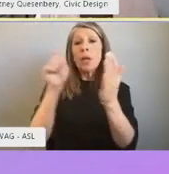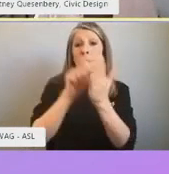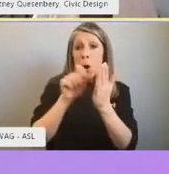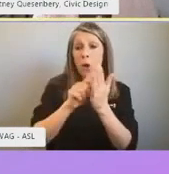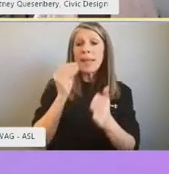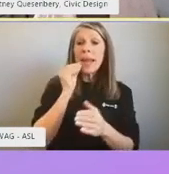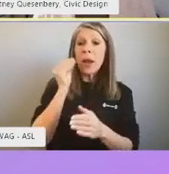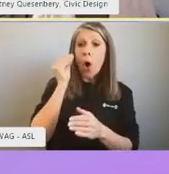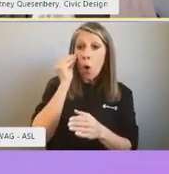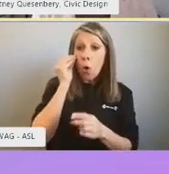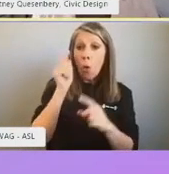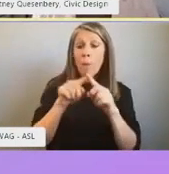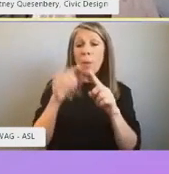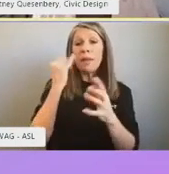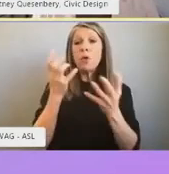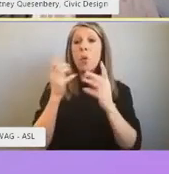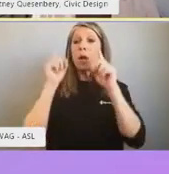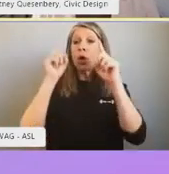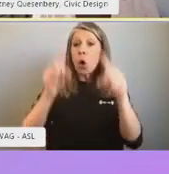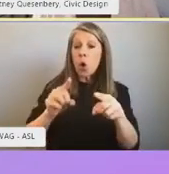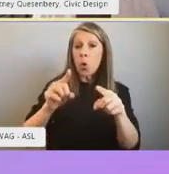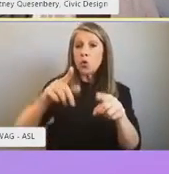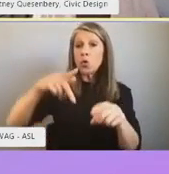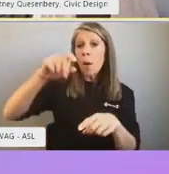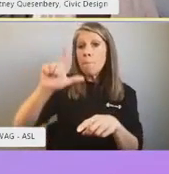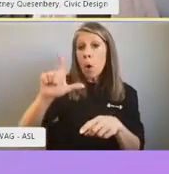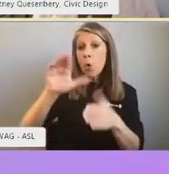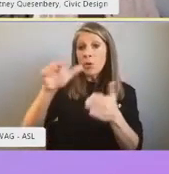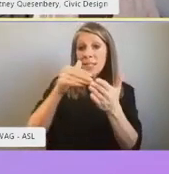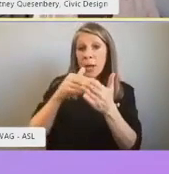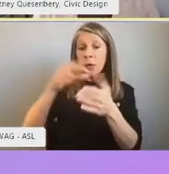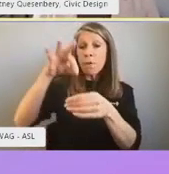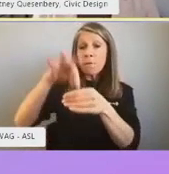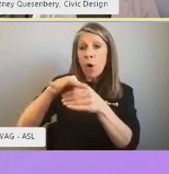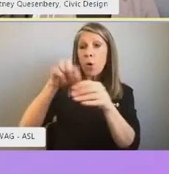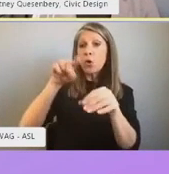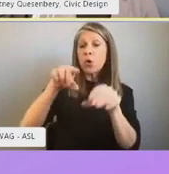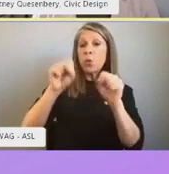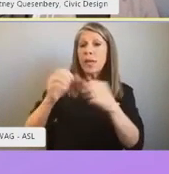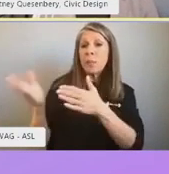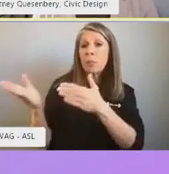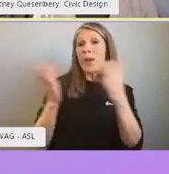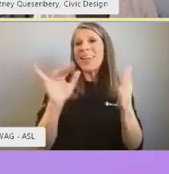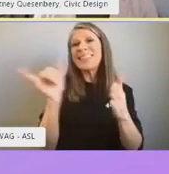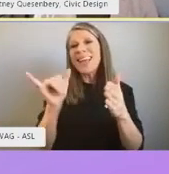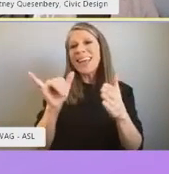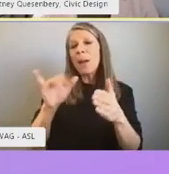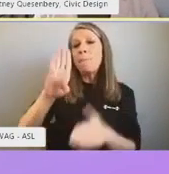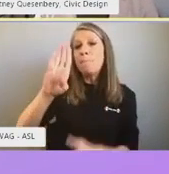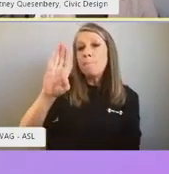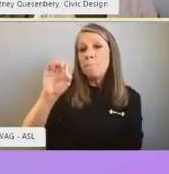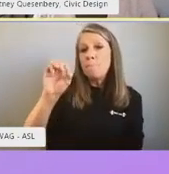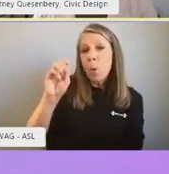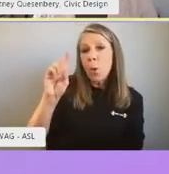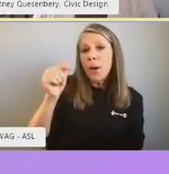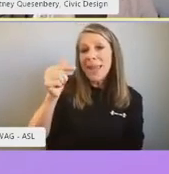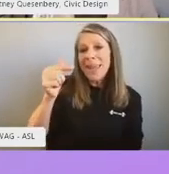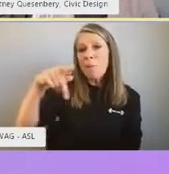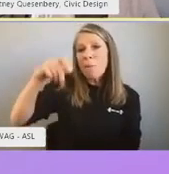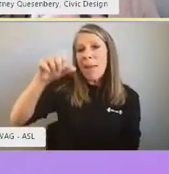market your ballot. It is called the poll pass or the sample ballot. You can mark it at home, but if you want to